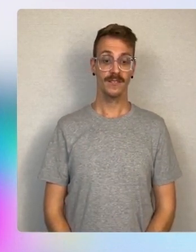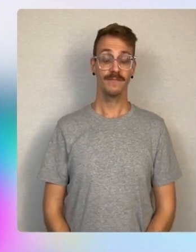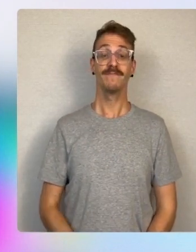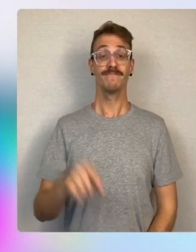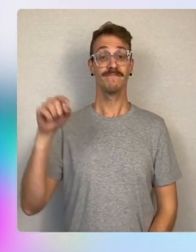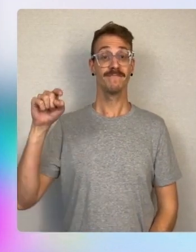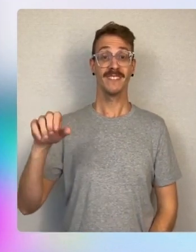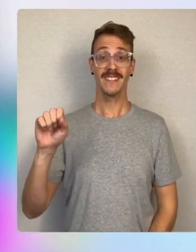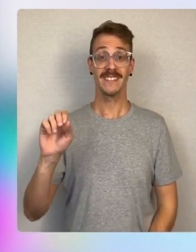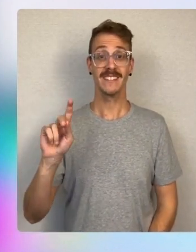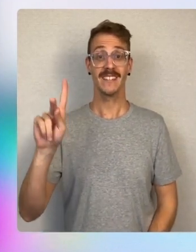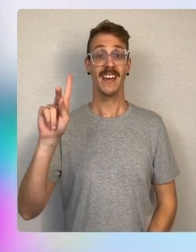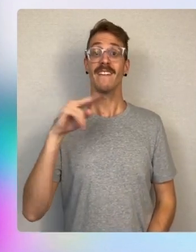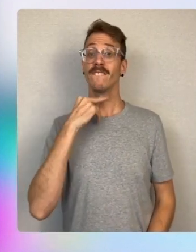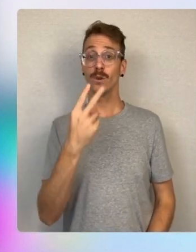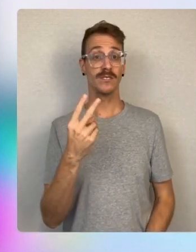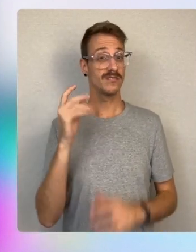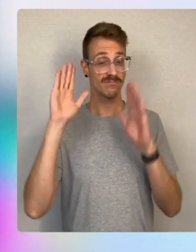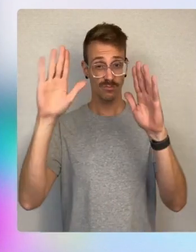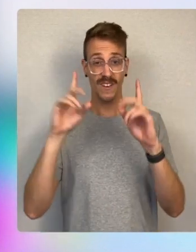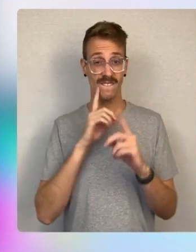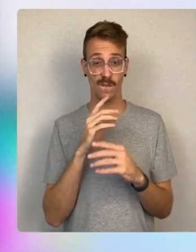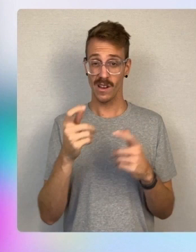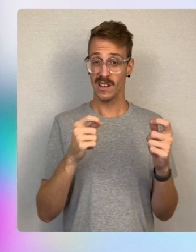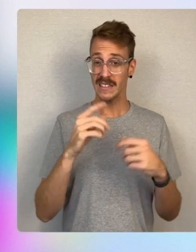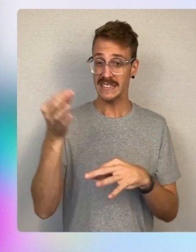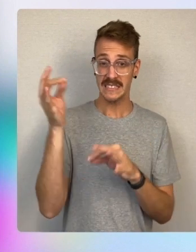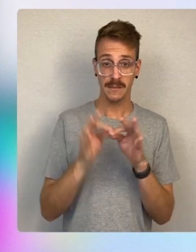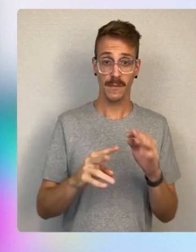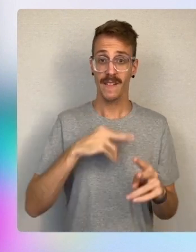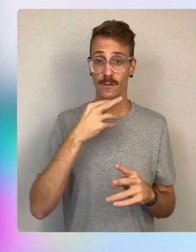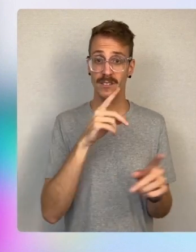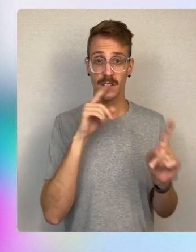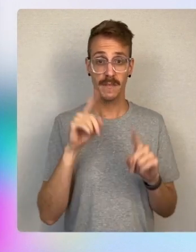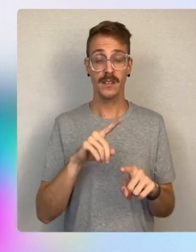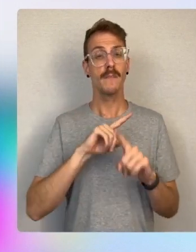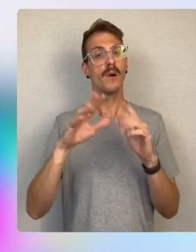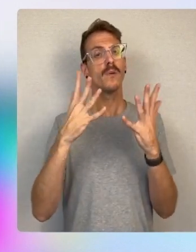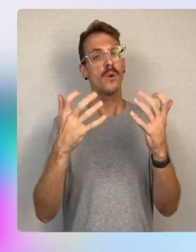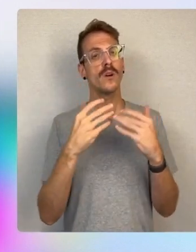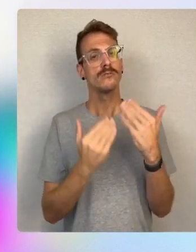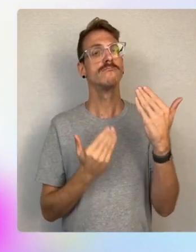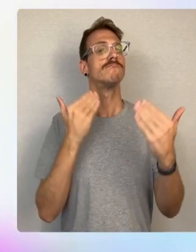Voice SDK is a great solution for handling simple voice commands.